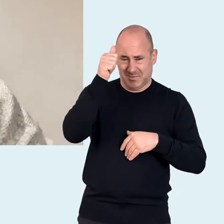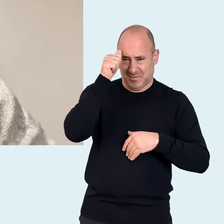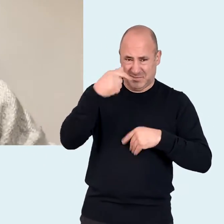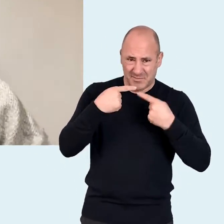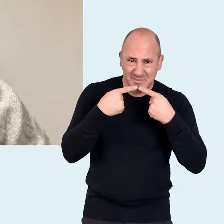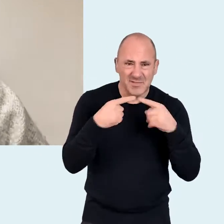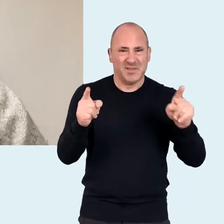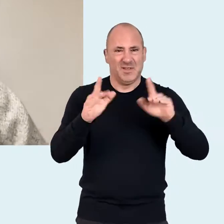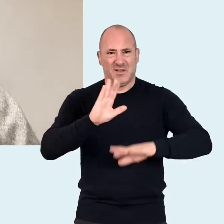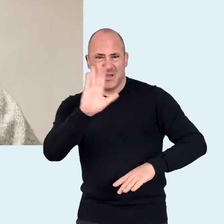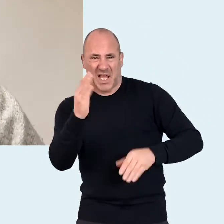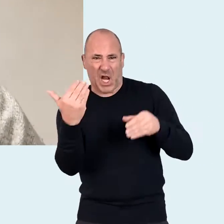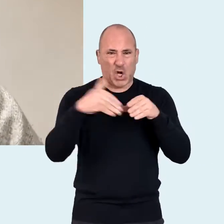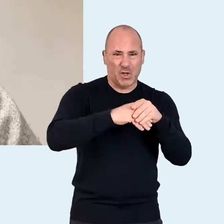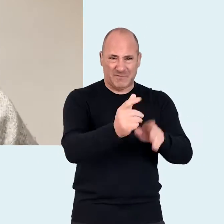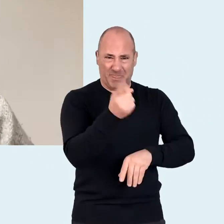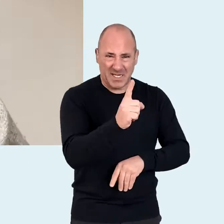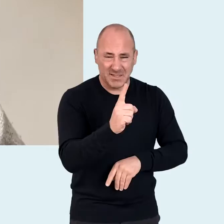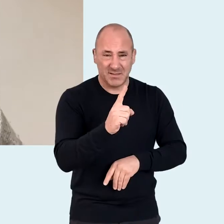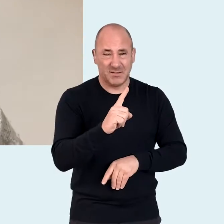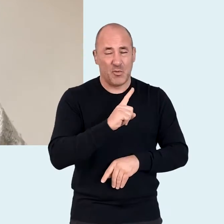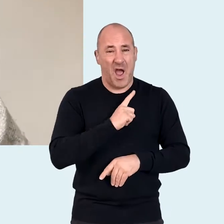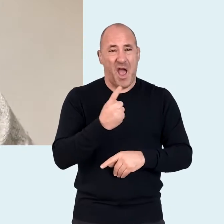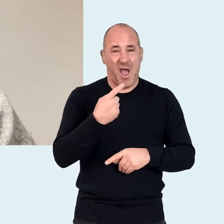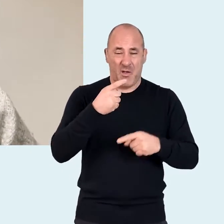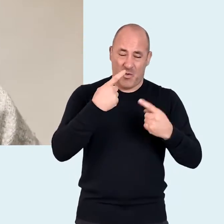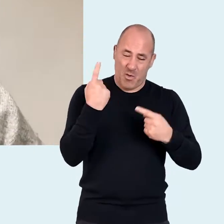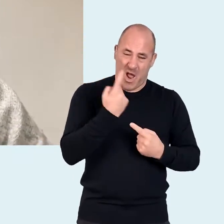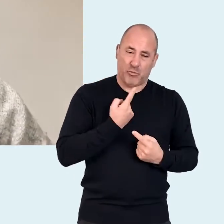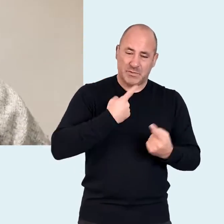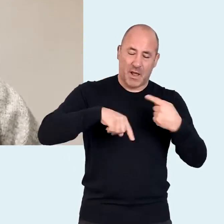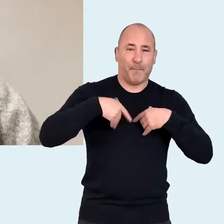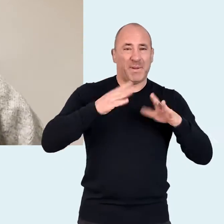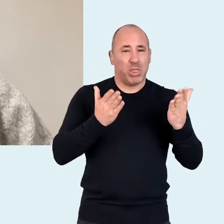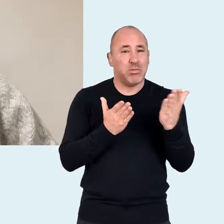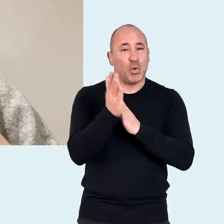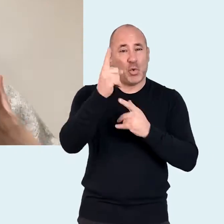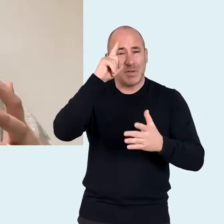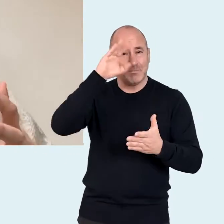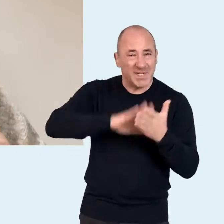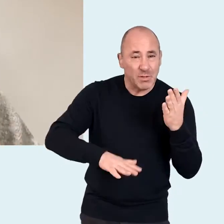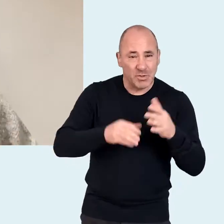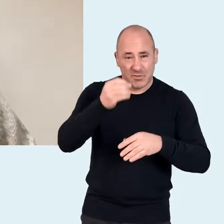out of what we know as what is inclusive because we have so much lived experience and knowledge